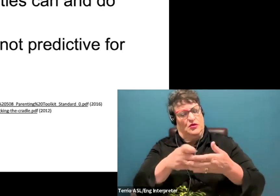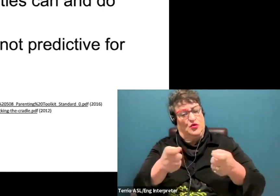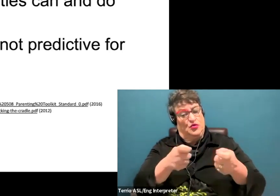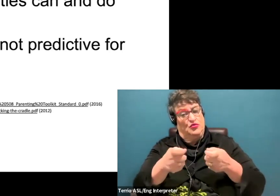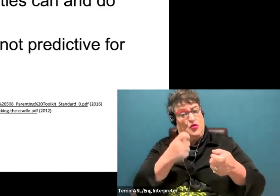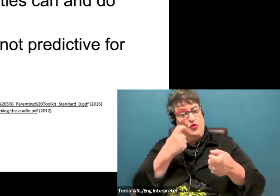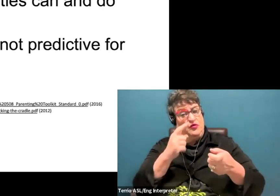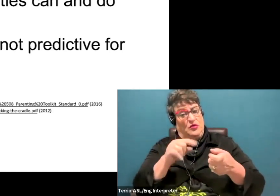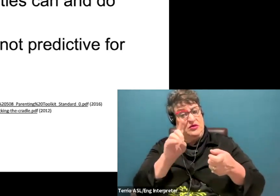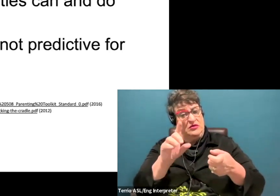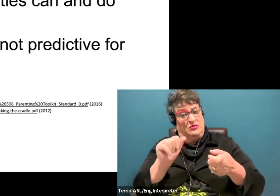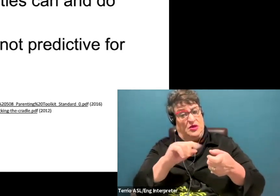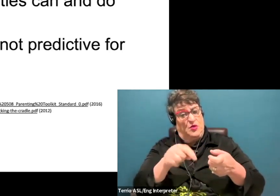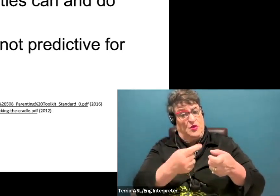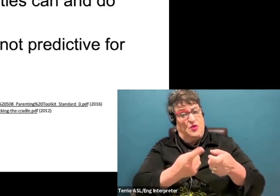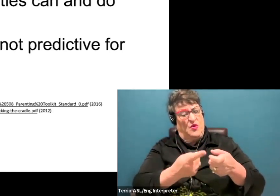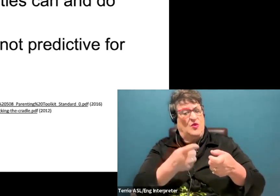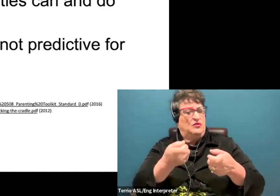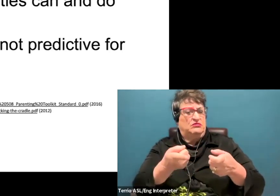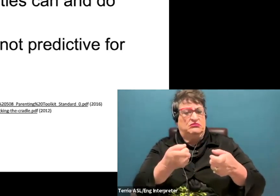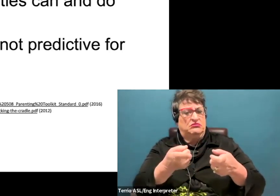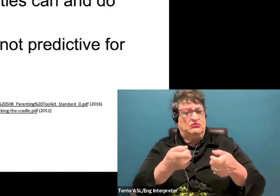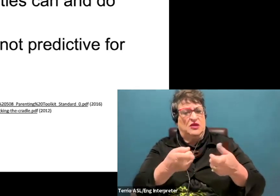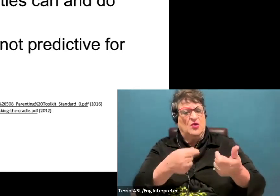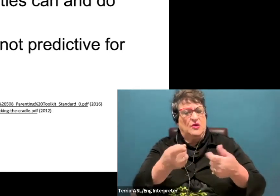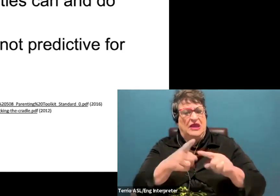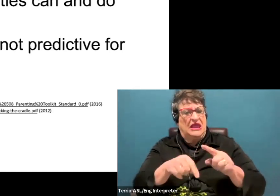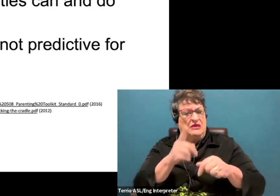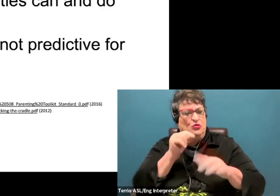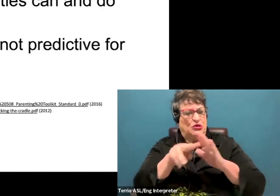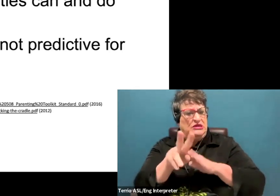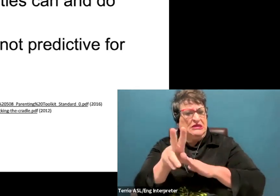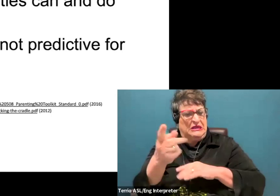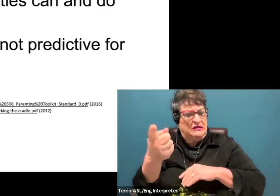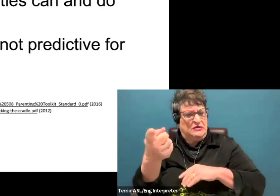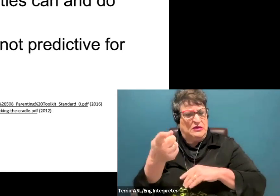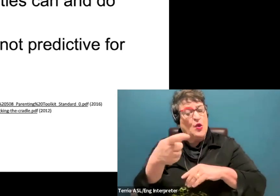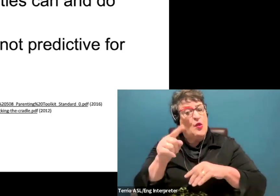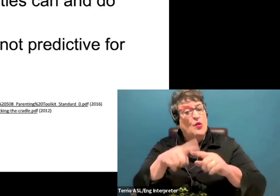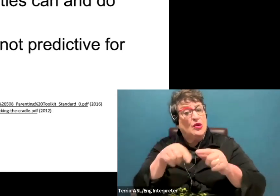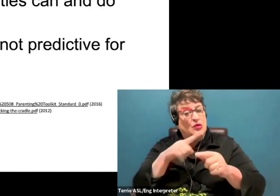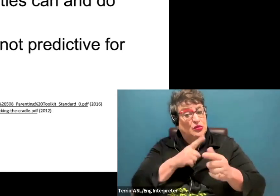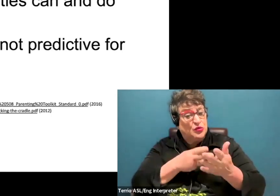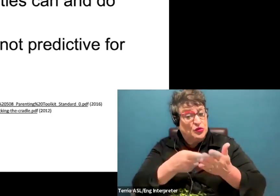that's not predictive for abuse or neglect. What is true, though, is oftentimes people